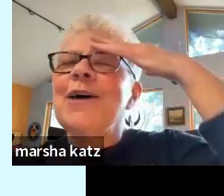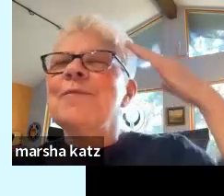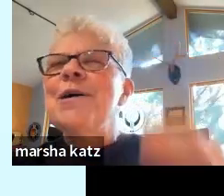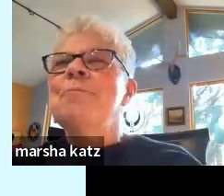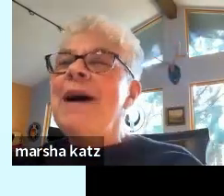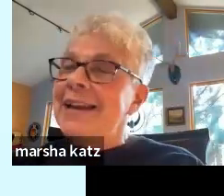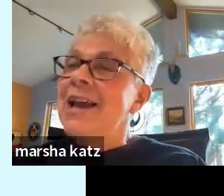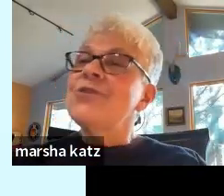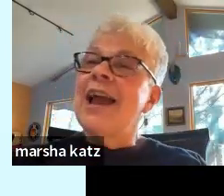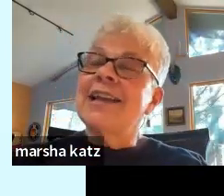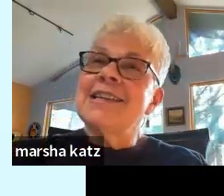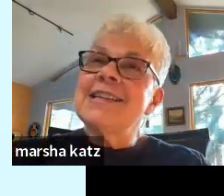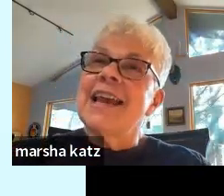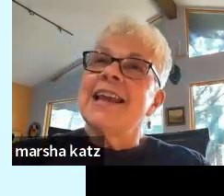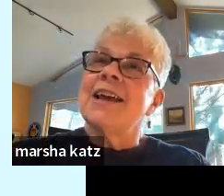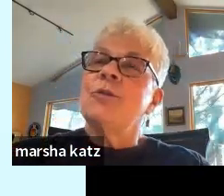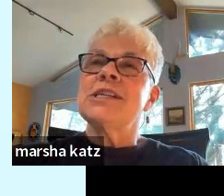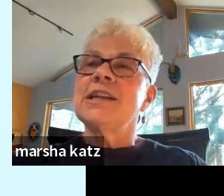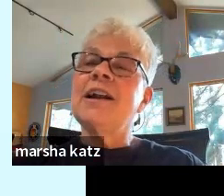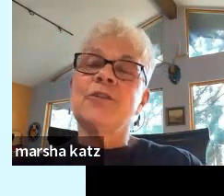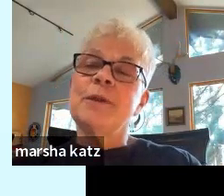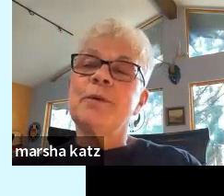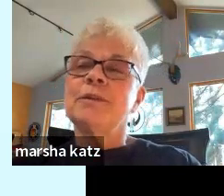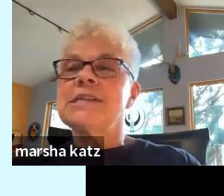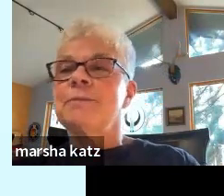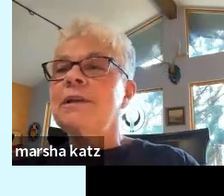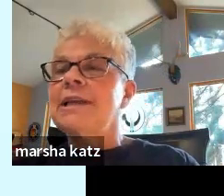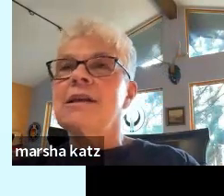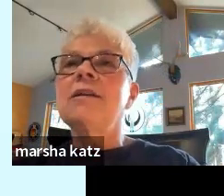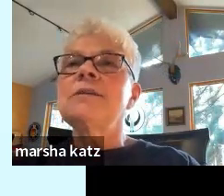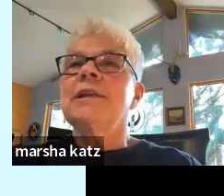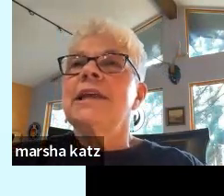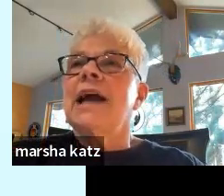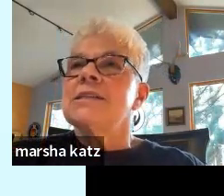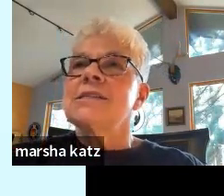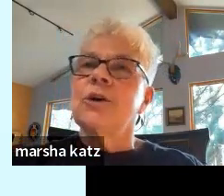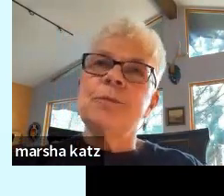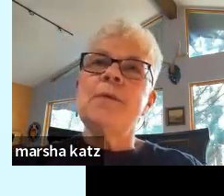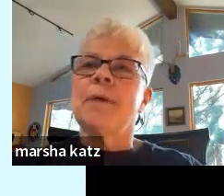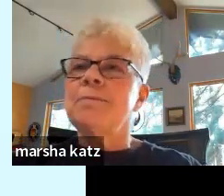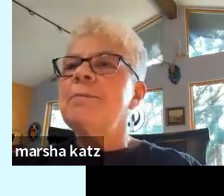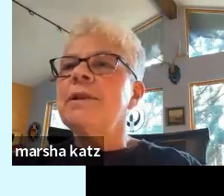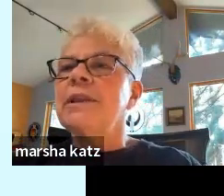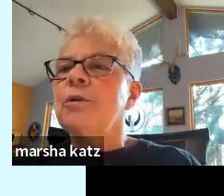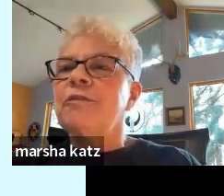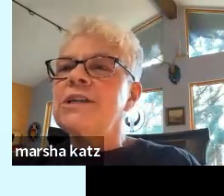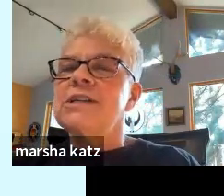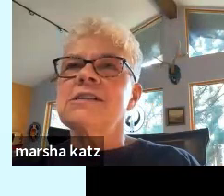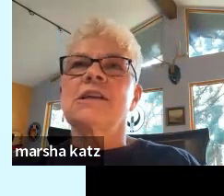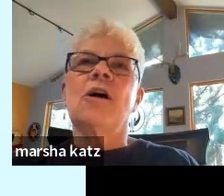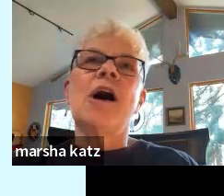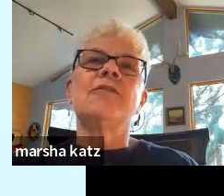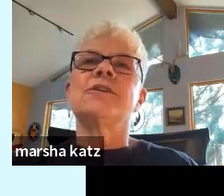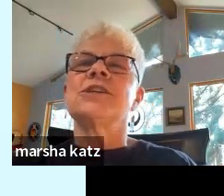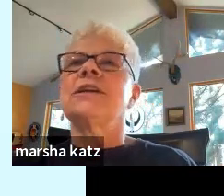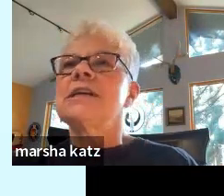because when I try to pattern it, what came back was nothing like what I